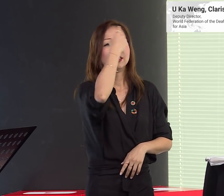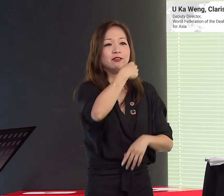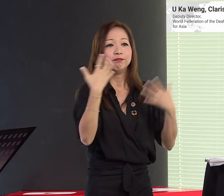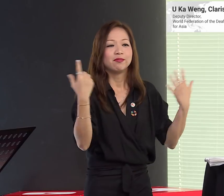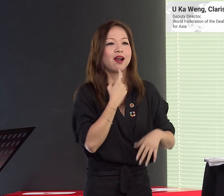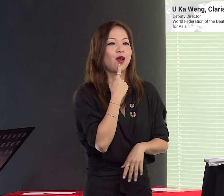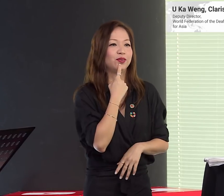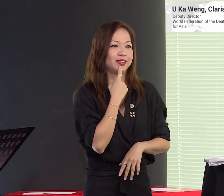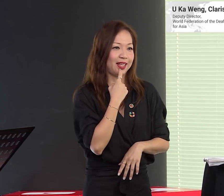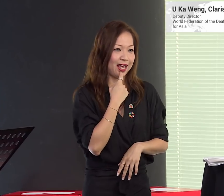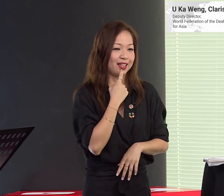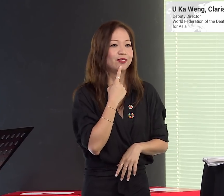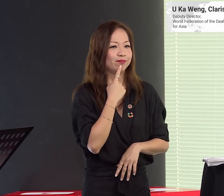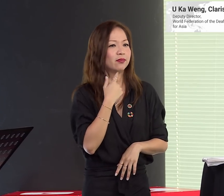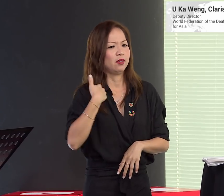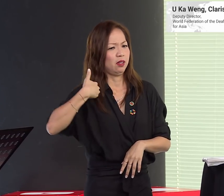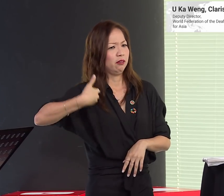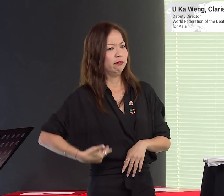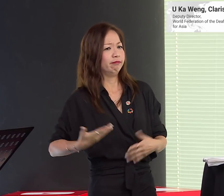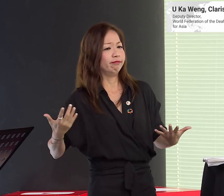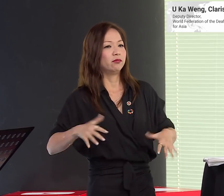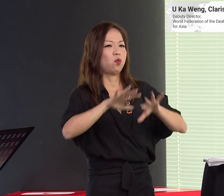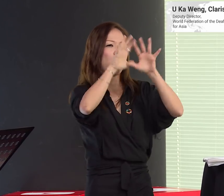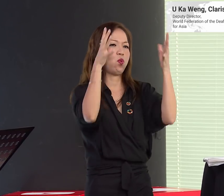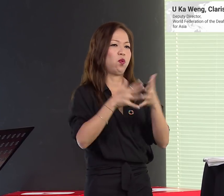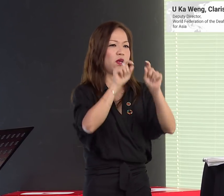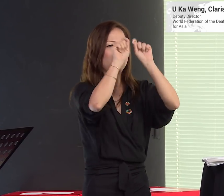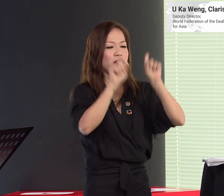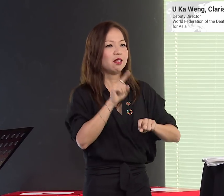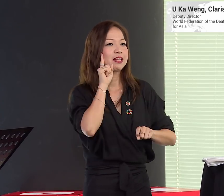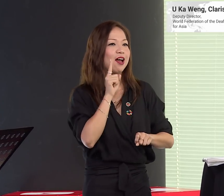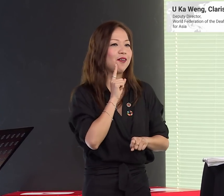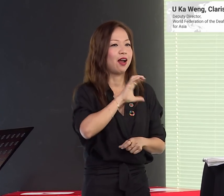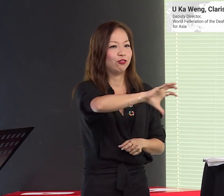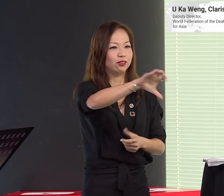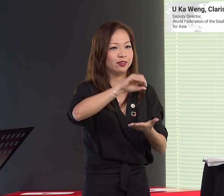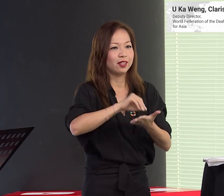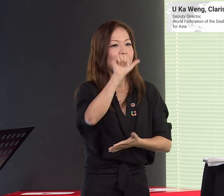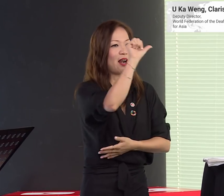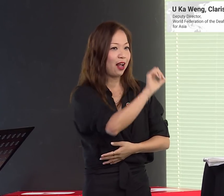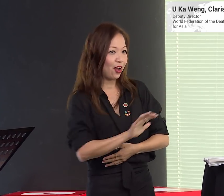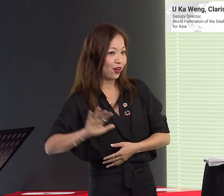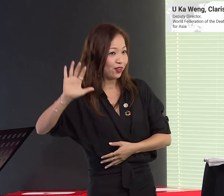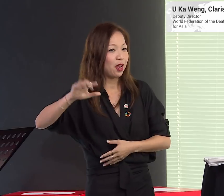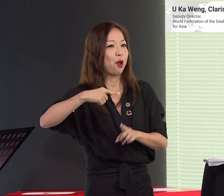for taking the time out of your busy schedules to be here today. So thank you.